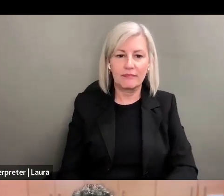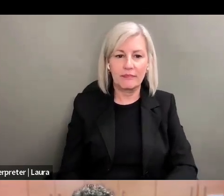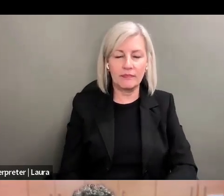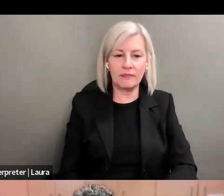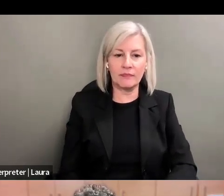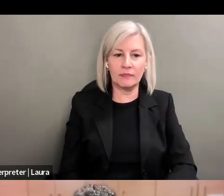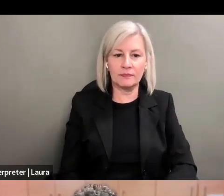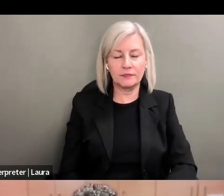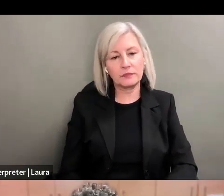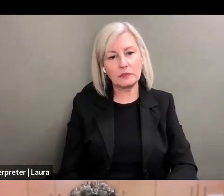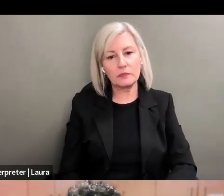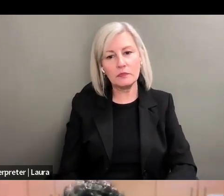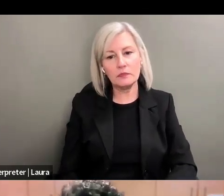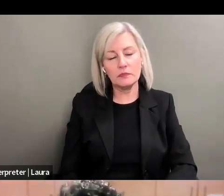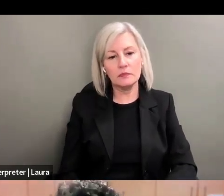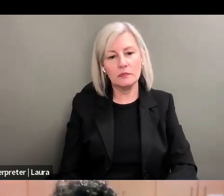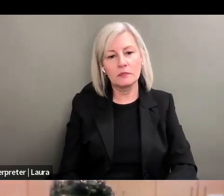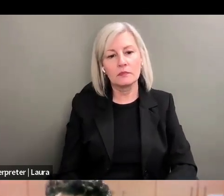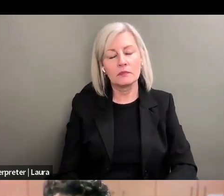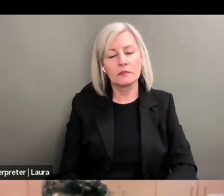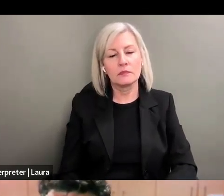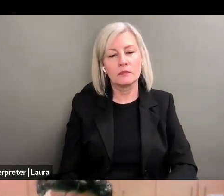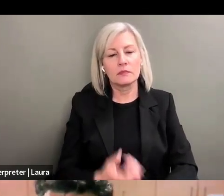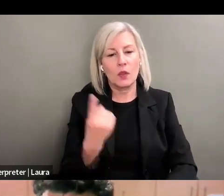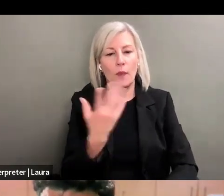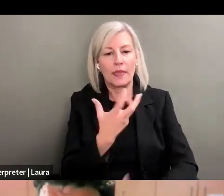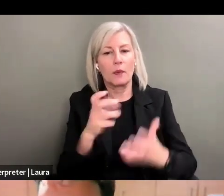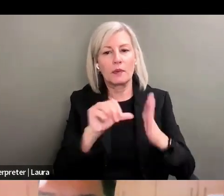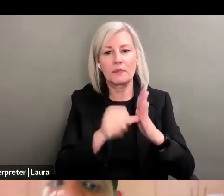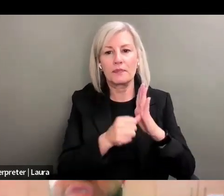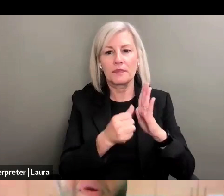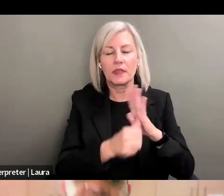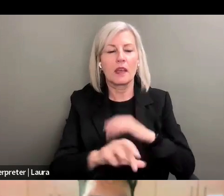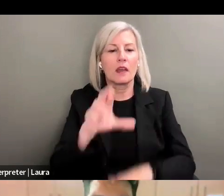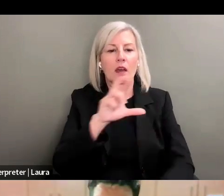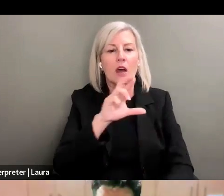One thing I wanted to highlight, is the RMTC-DHH website.